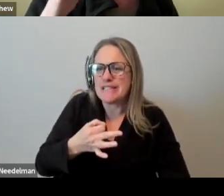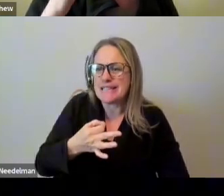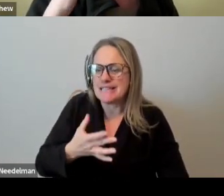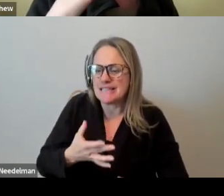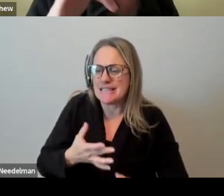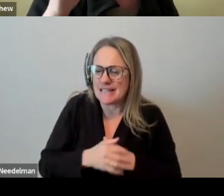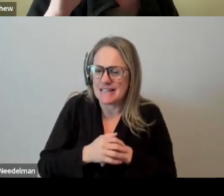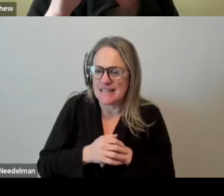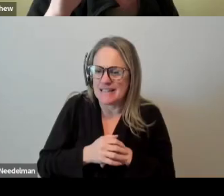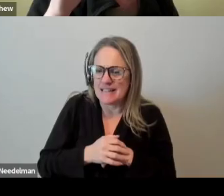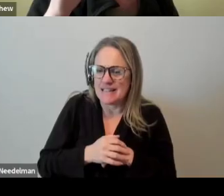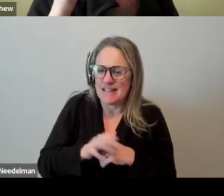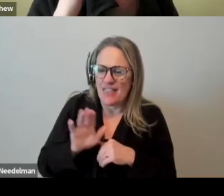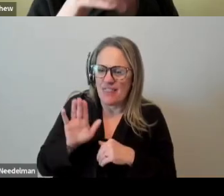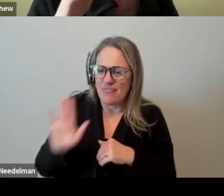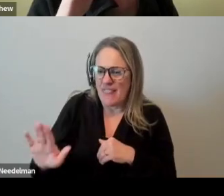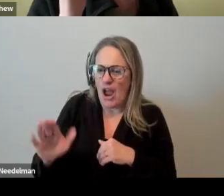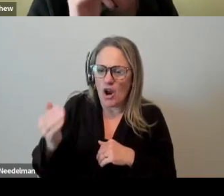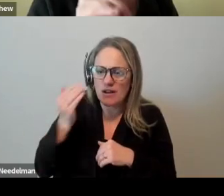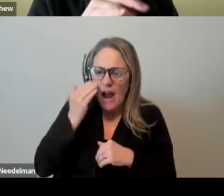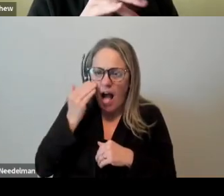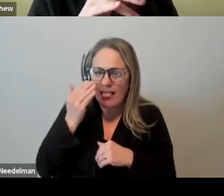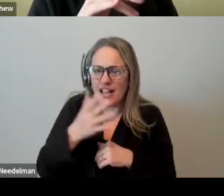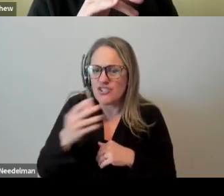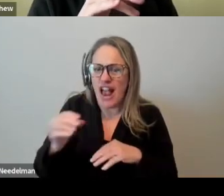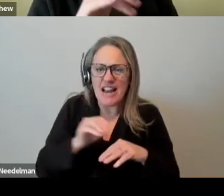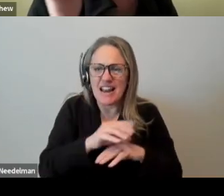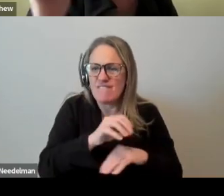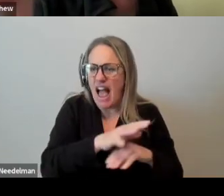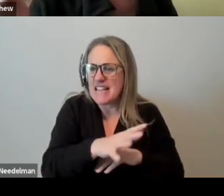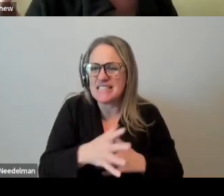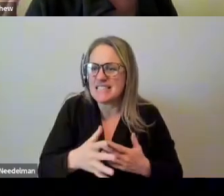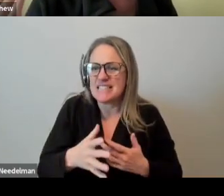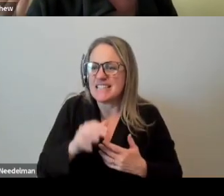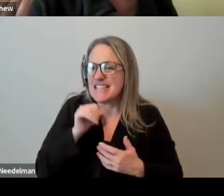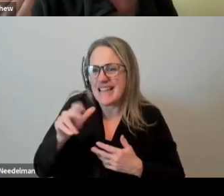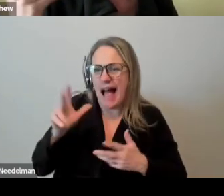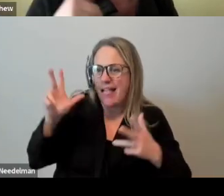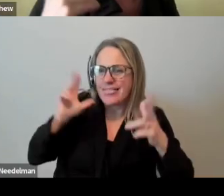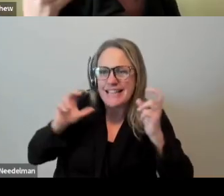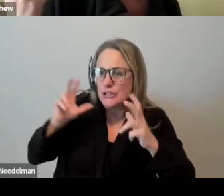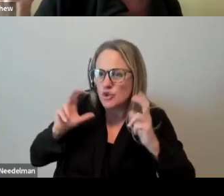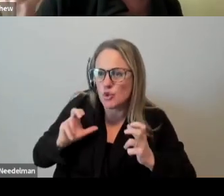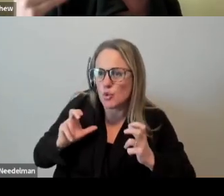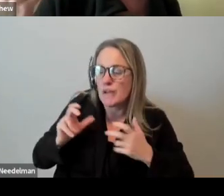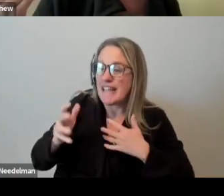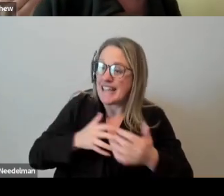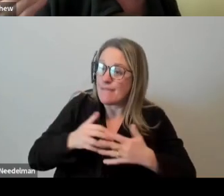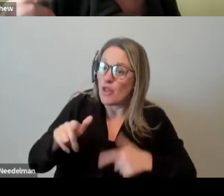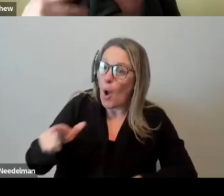their knowledge and advice is discounted even though they have the credentials we would normally talk about